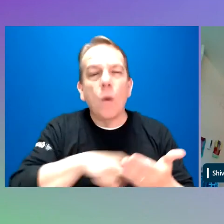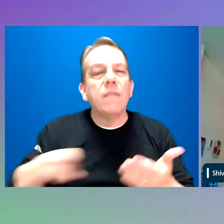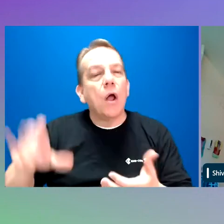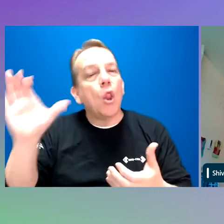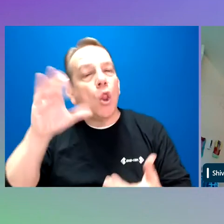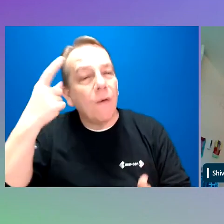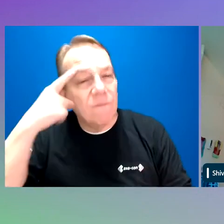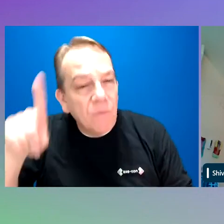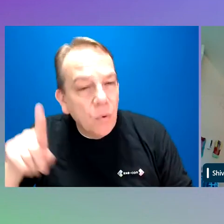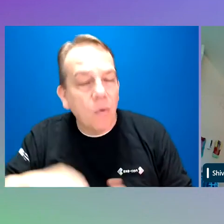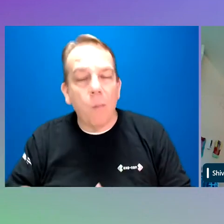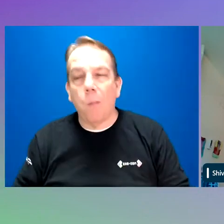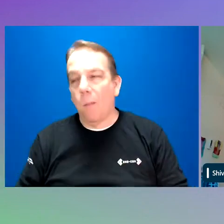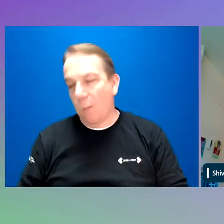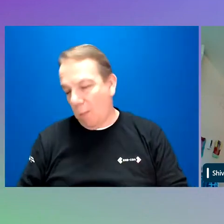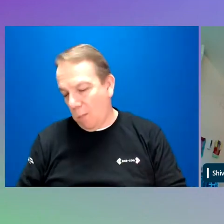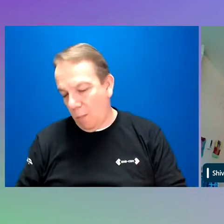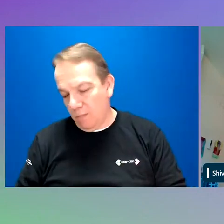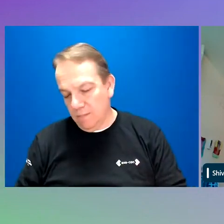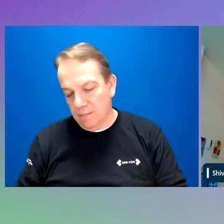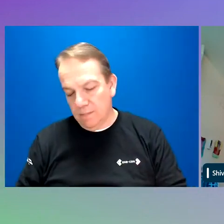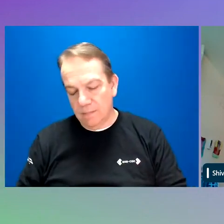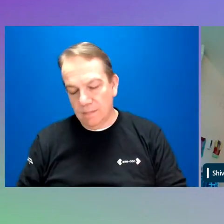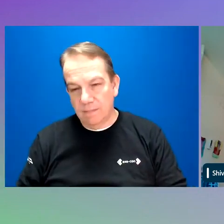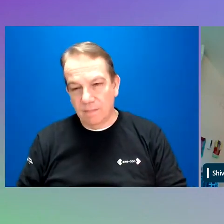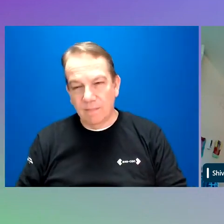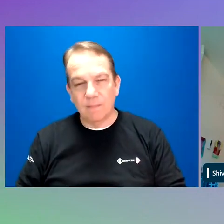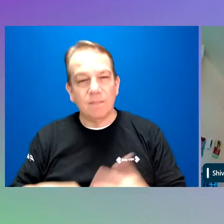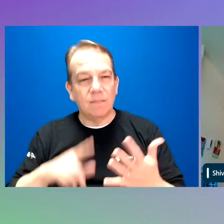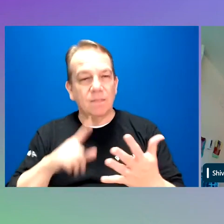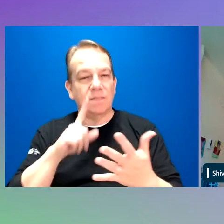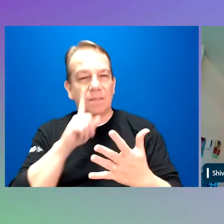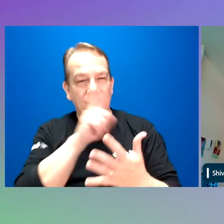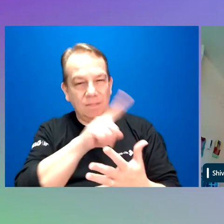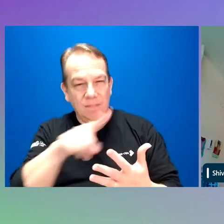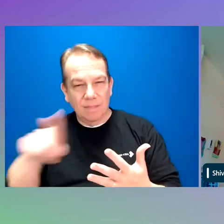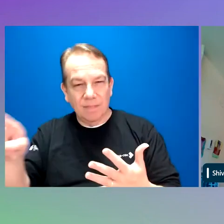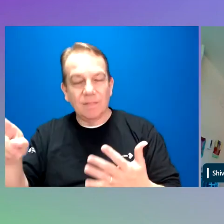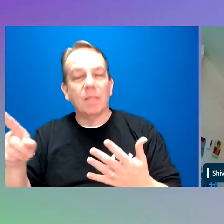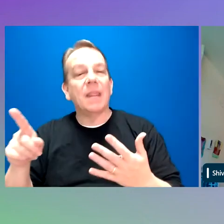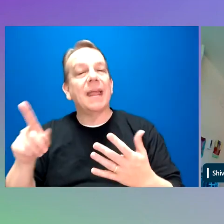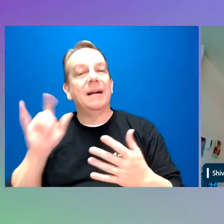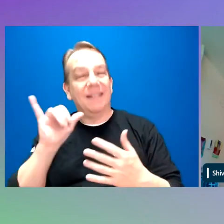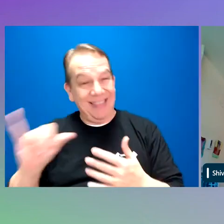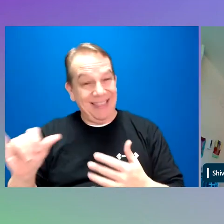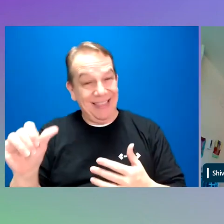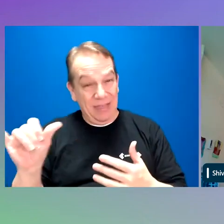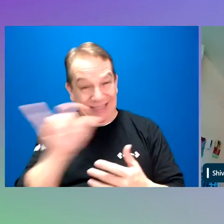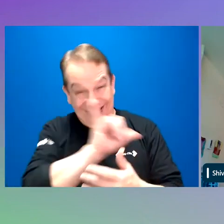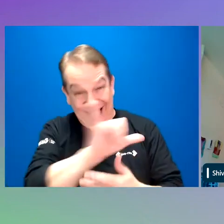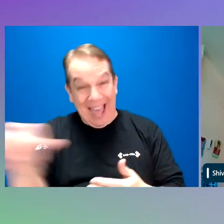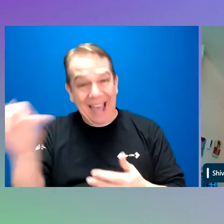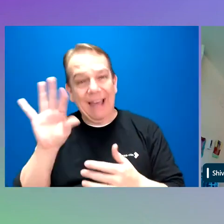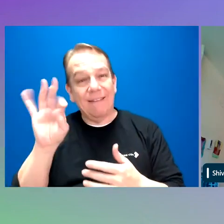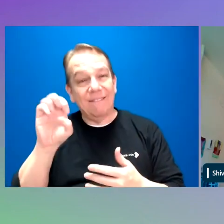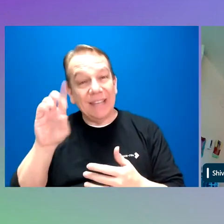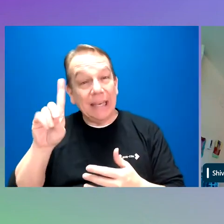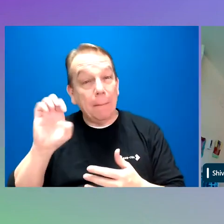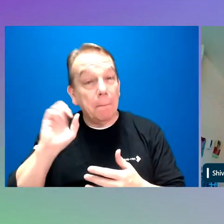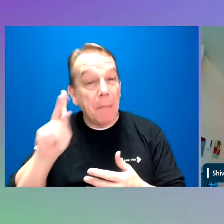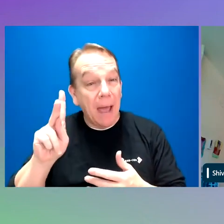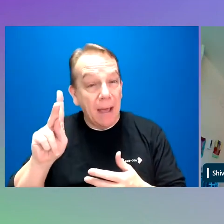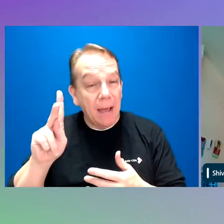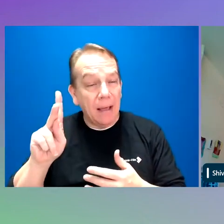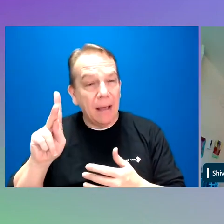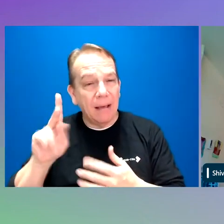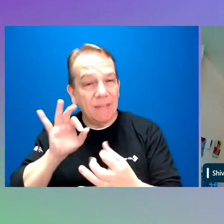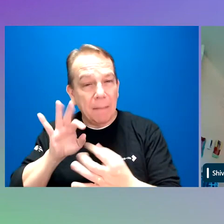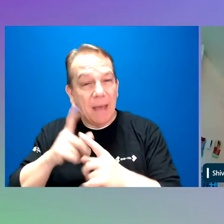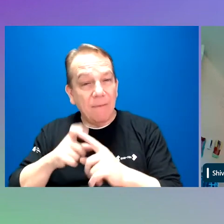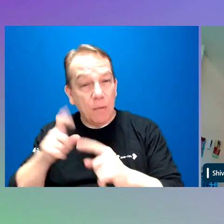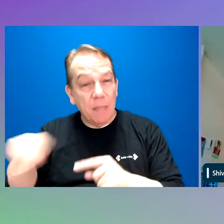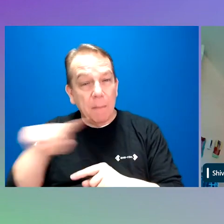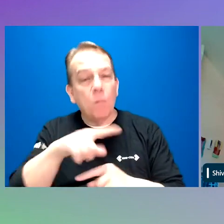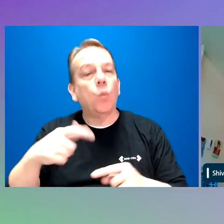on those feedbacks, we, uh, from